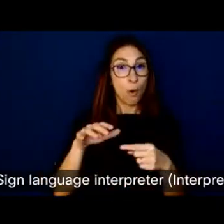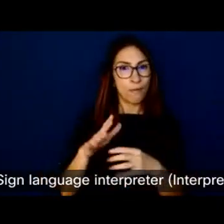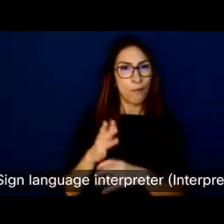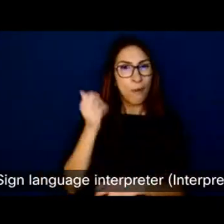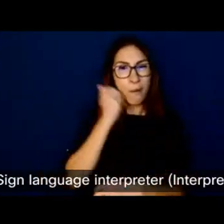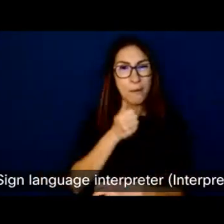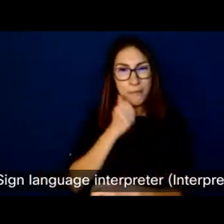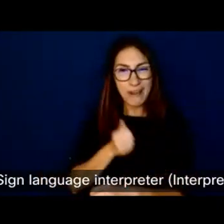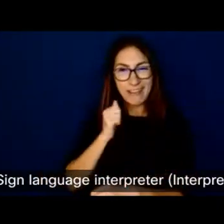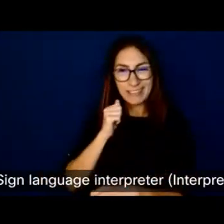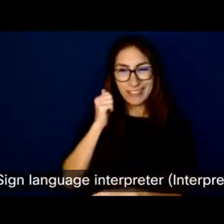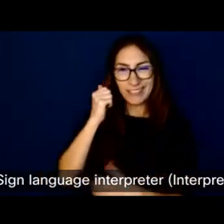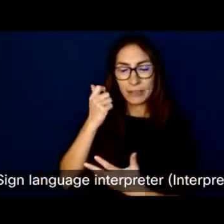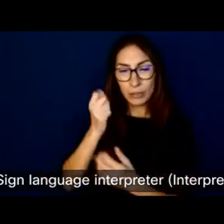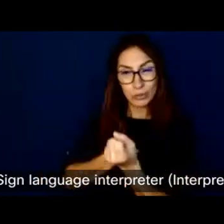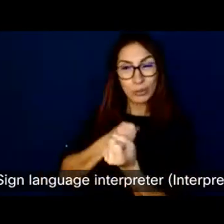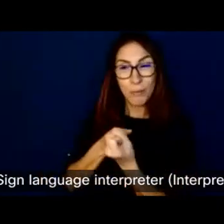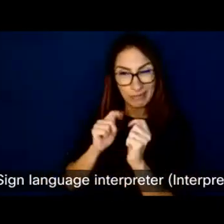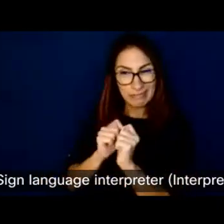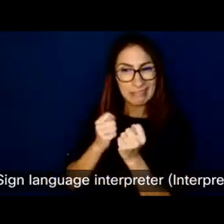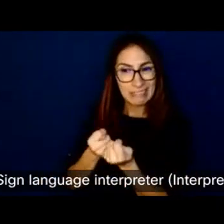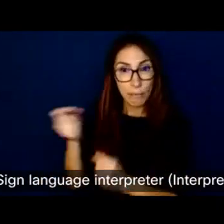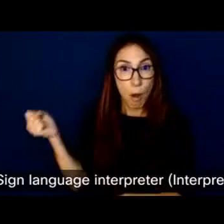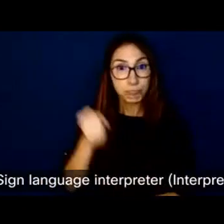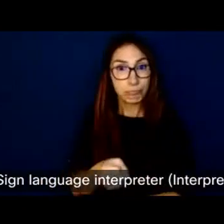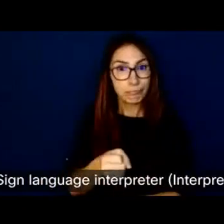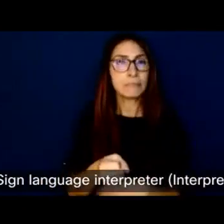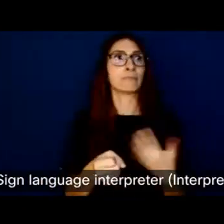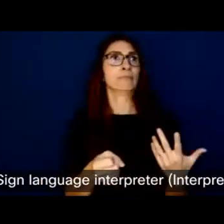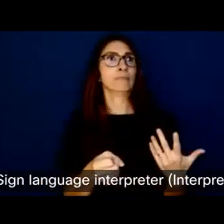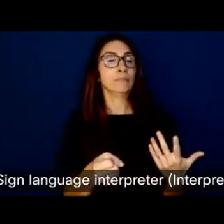life who wants to to live their remaining years in a nursing